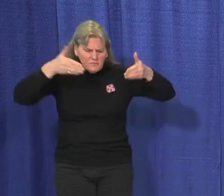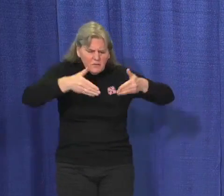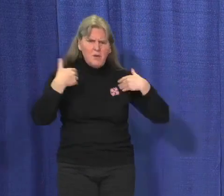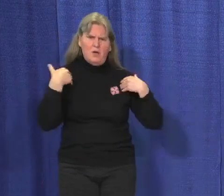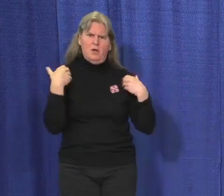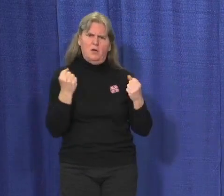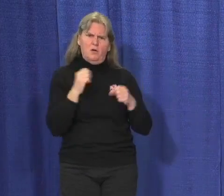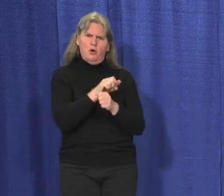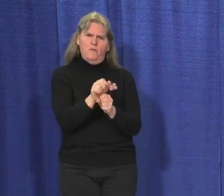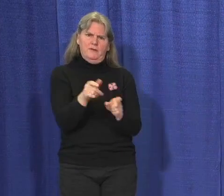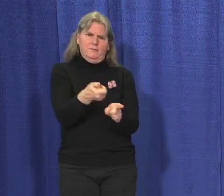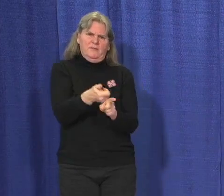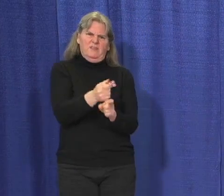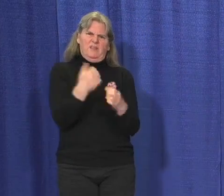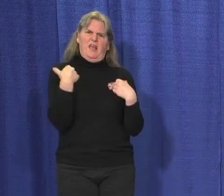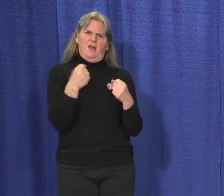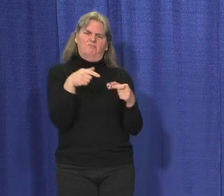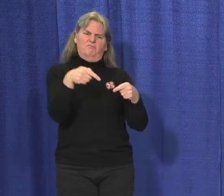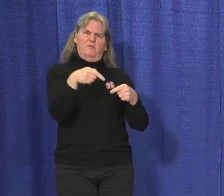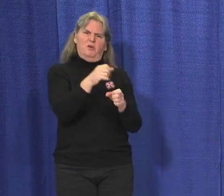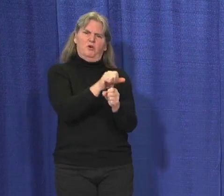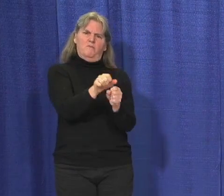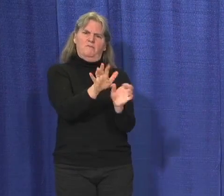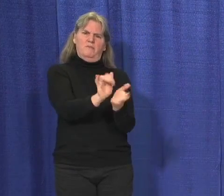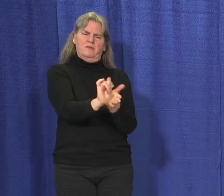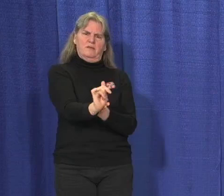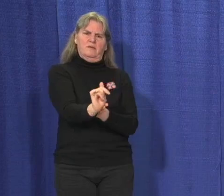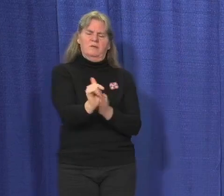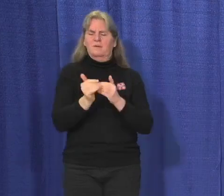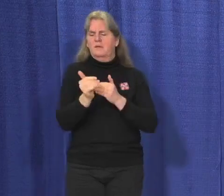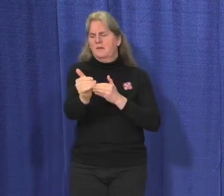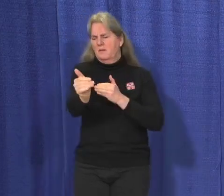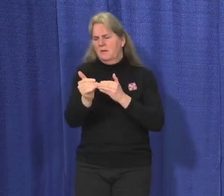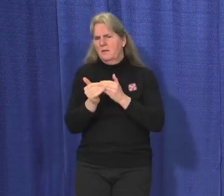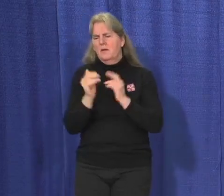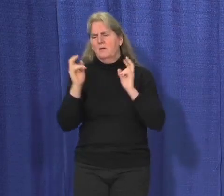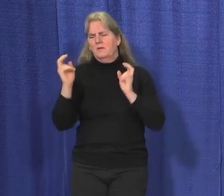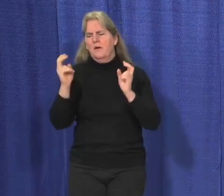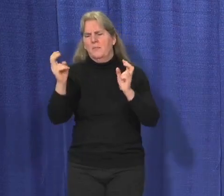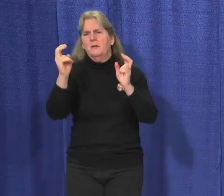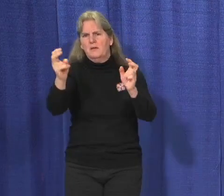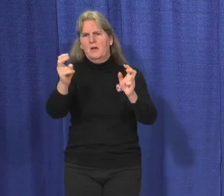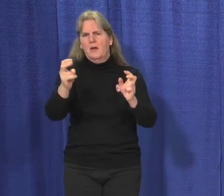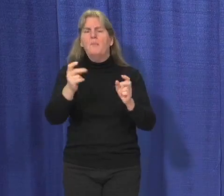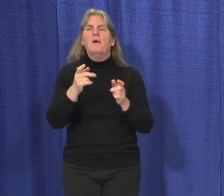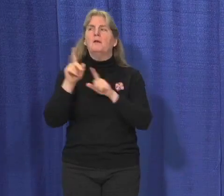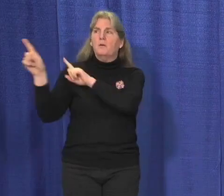technical aspects of COVID. We will announce a weak prior what the topic will be and will